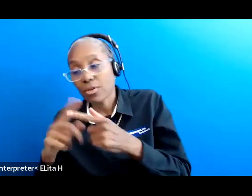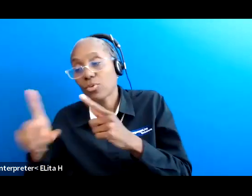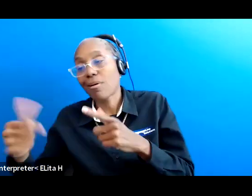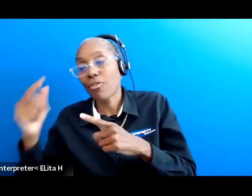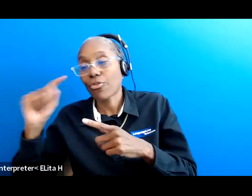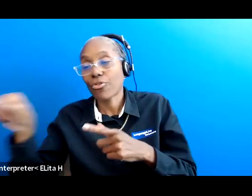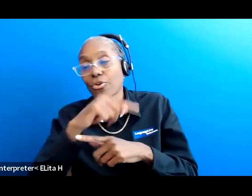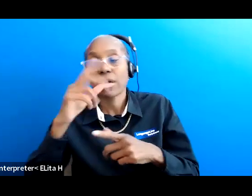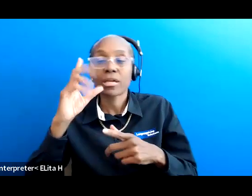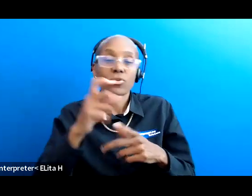her back in bed and disrobe.